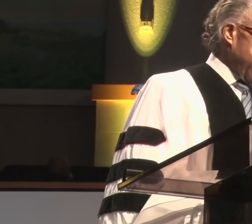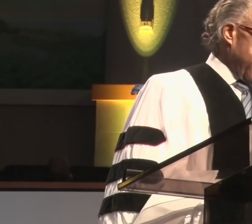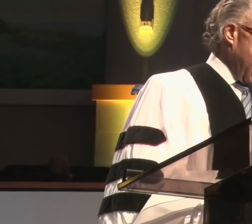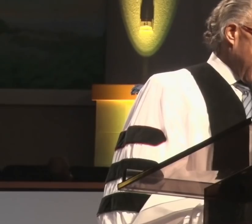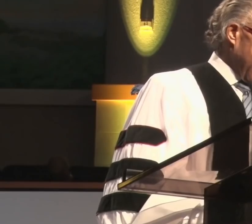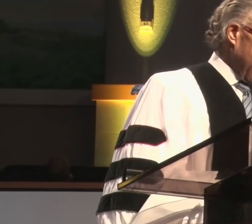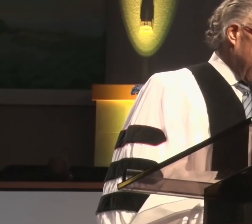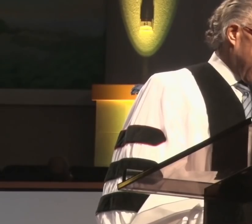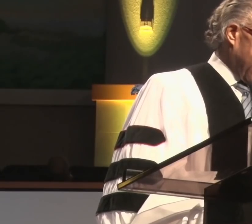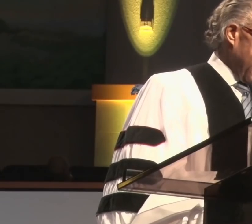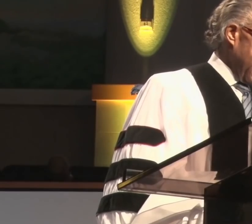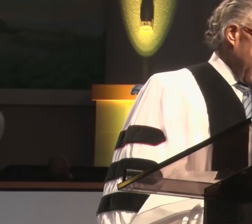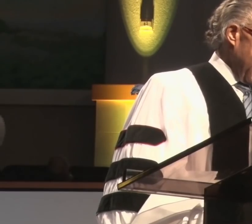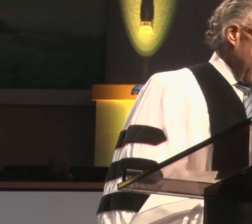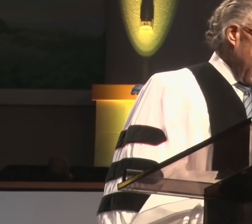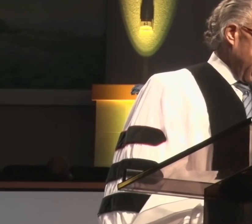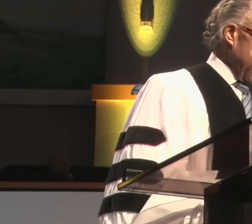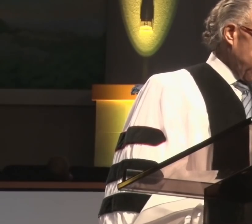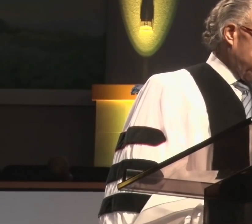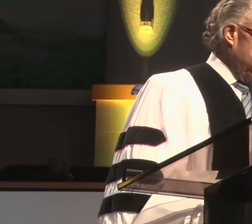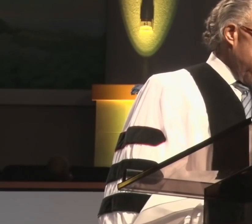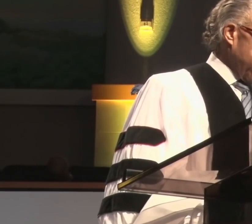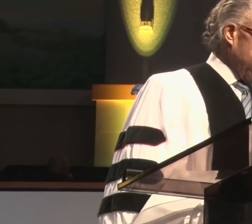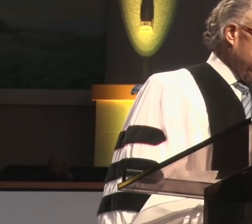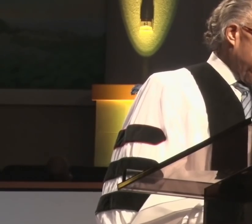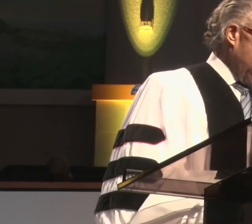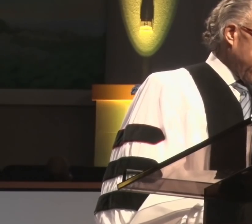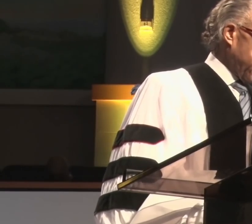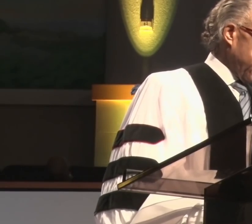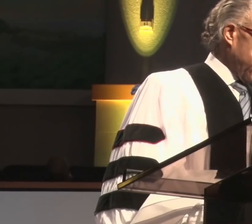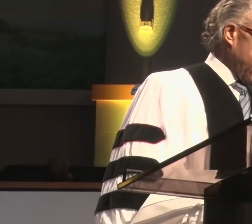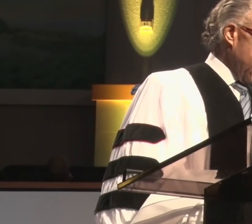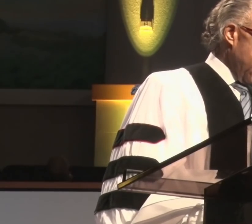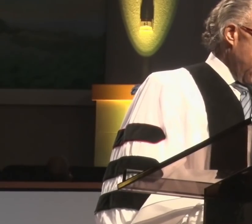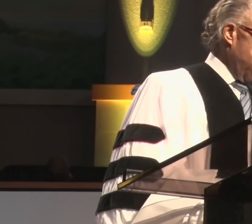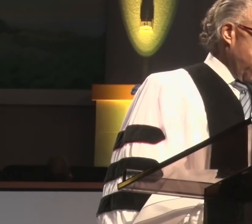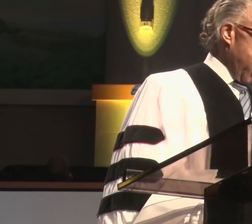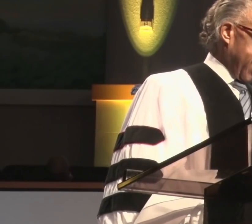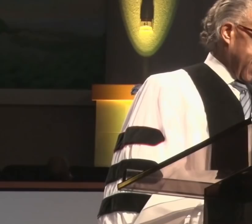FLESH AND BLOOD, BUT AGAINST RULERS AND AUTHORITIES, AGAINST